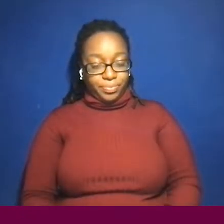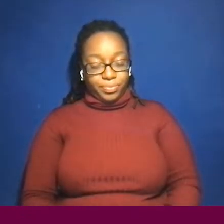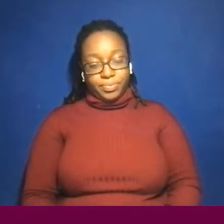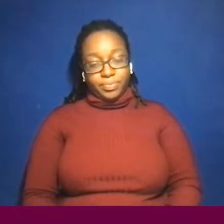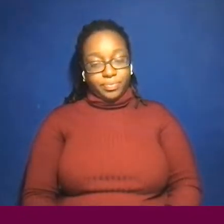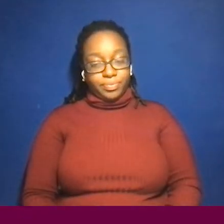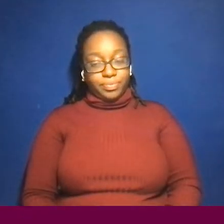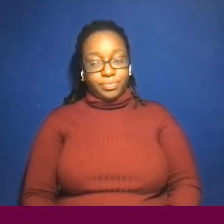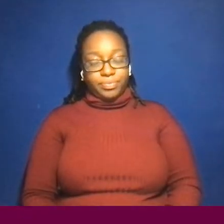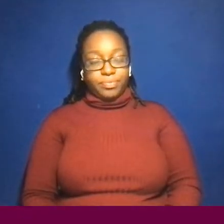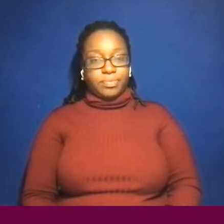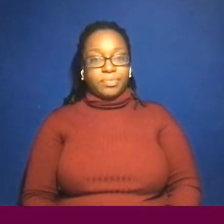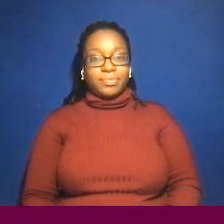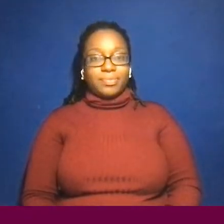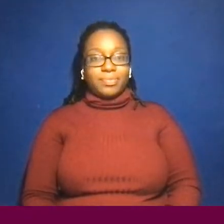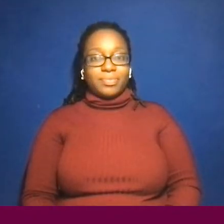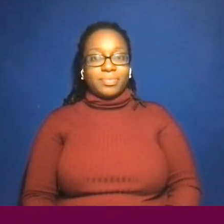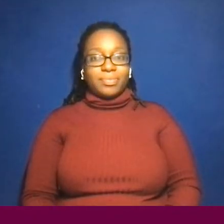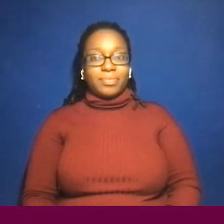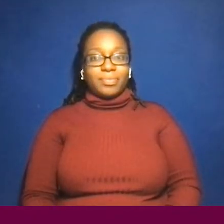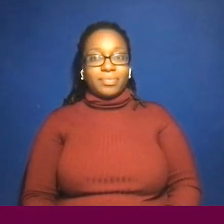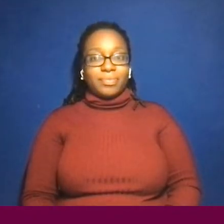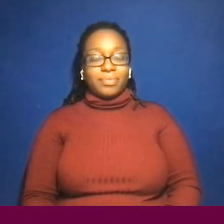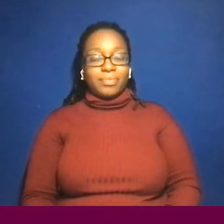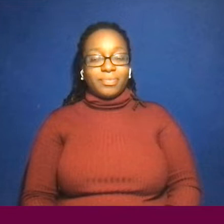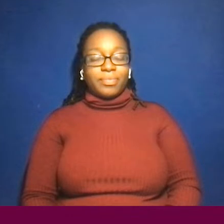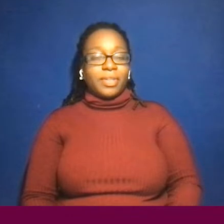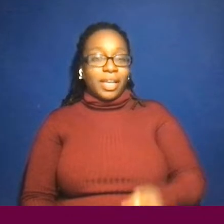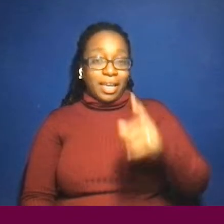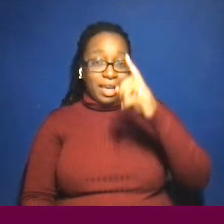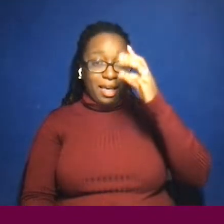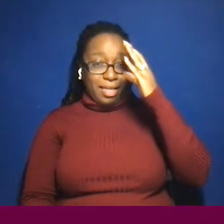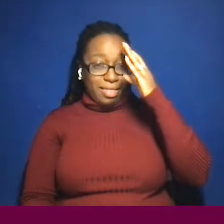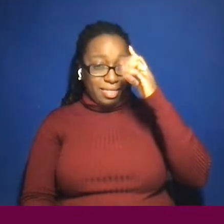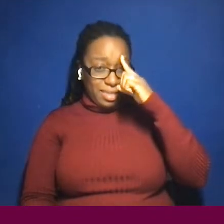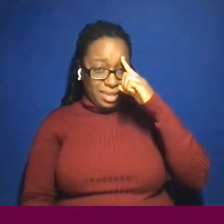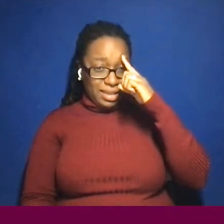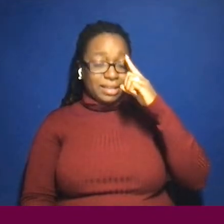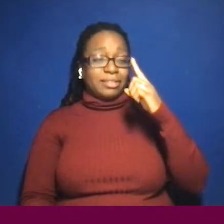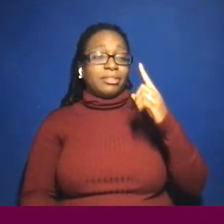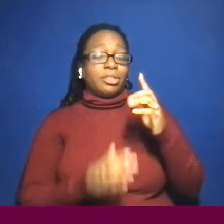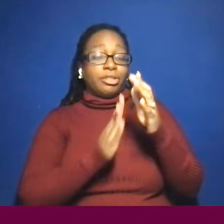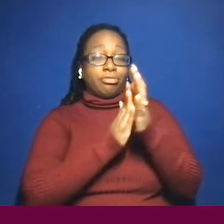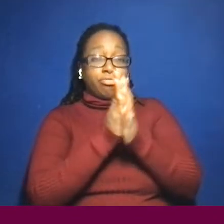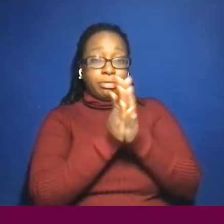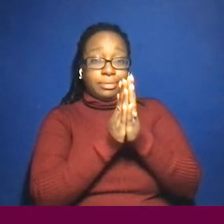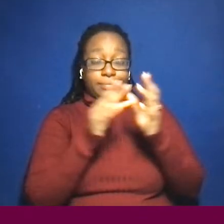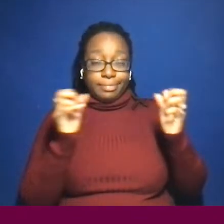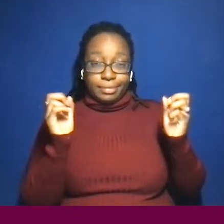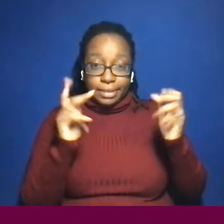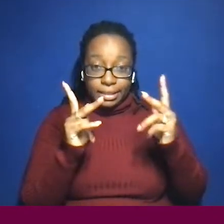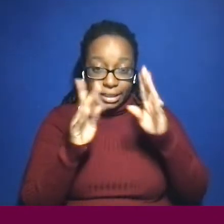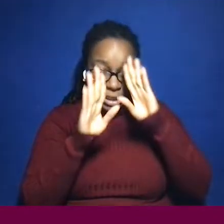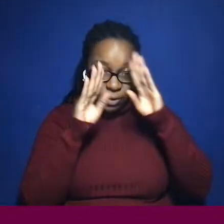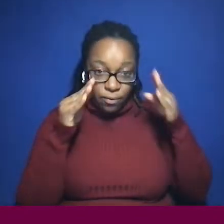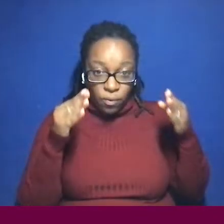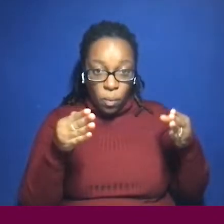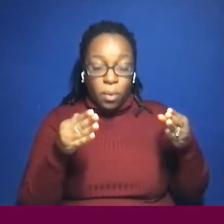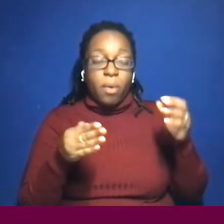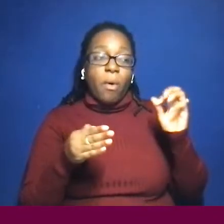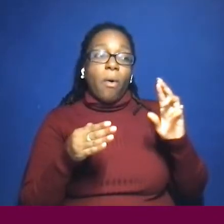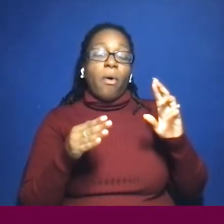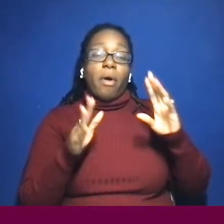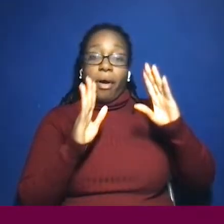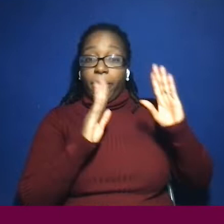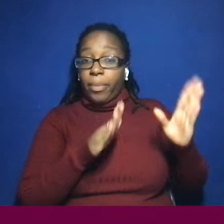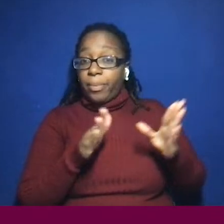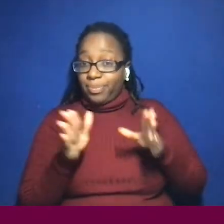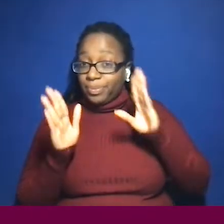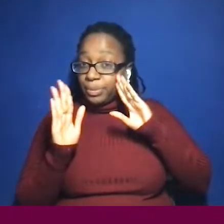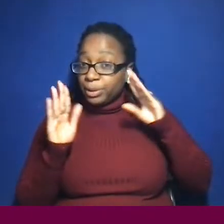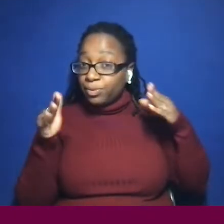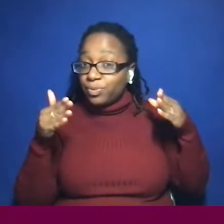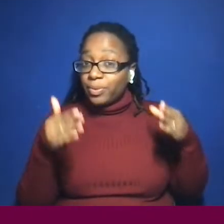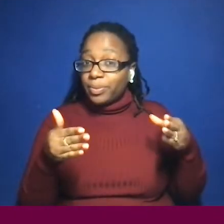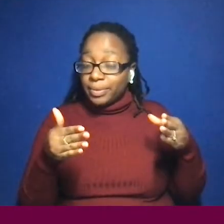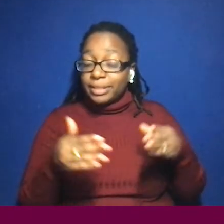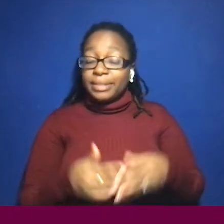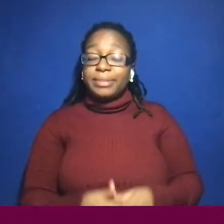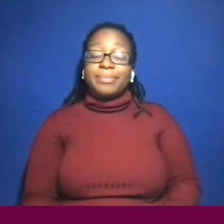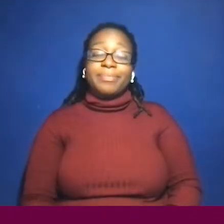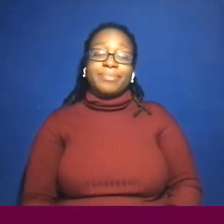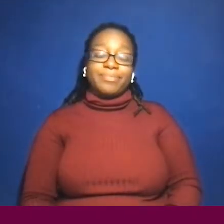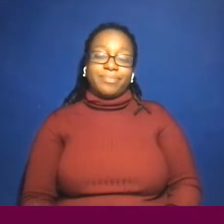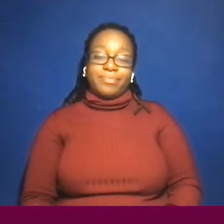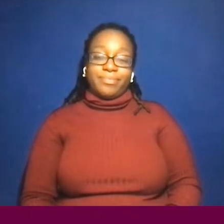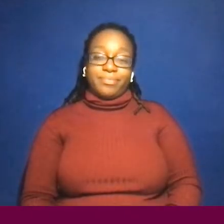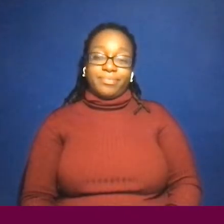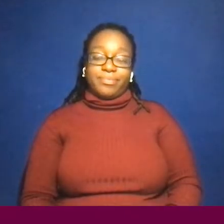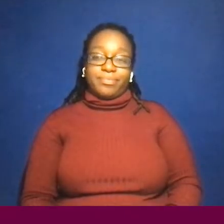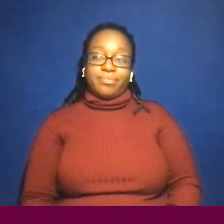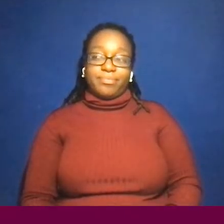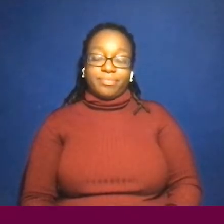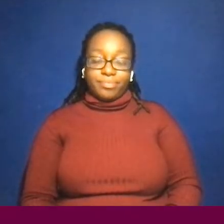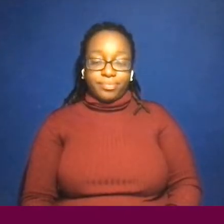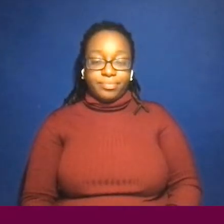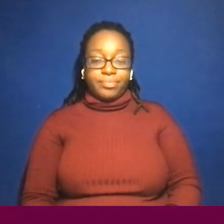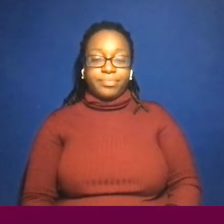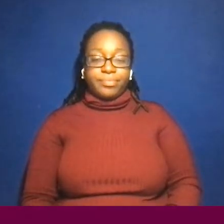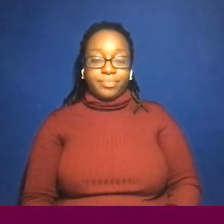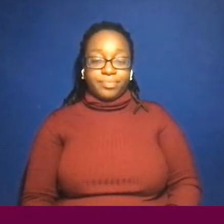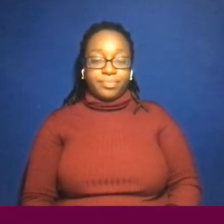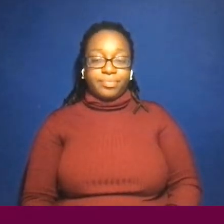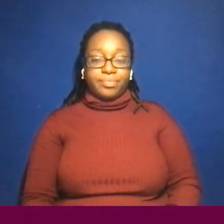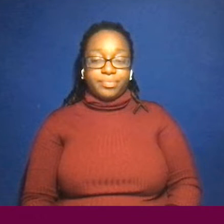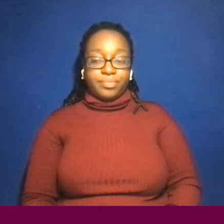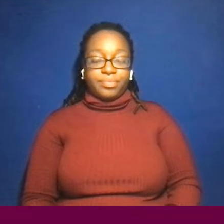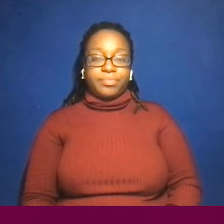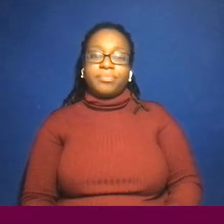the resilience focus, the preparedness focus, it's been a particular challenge because everybody